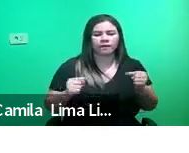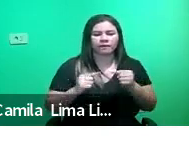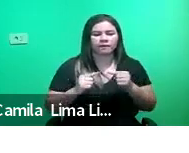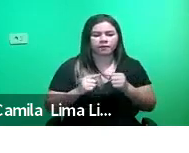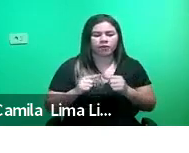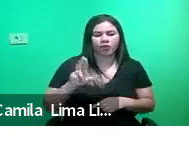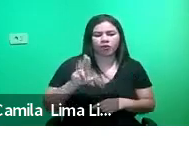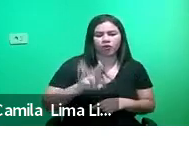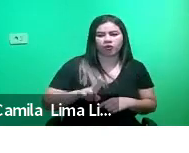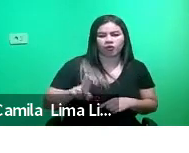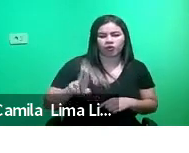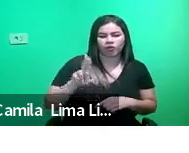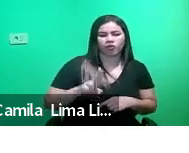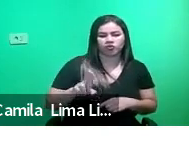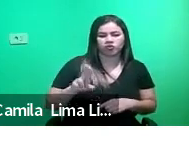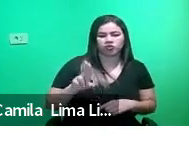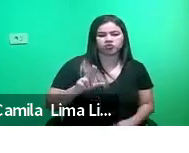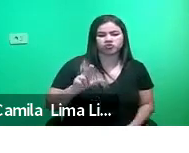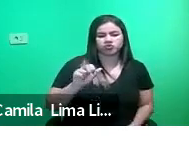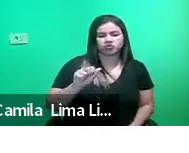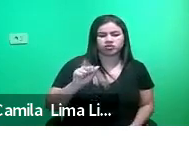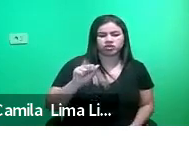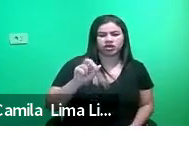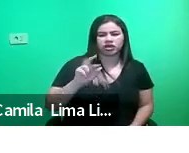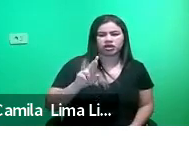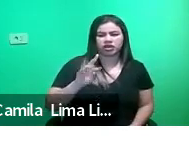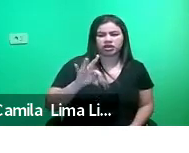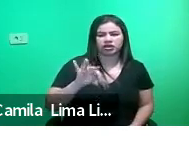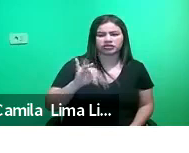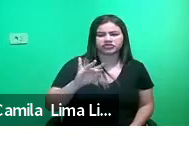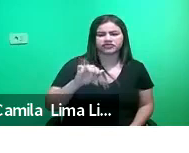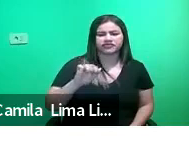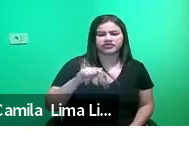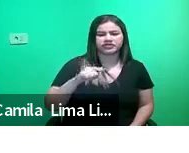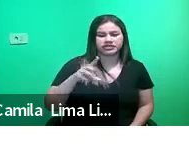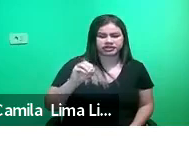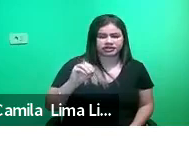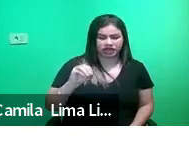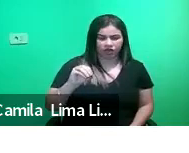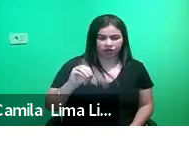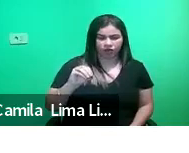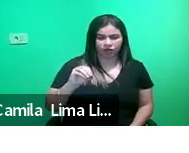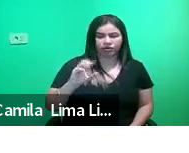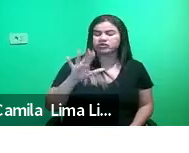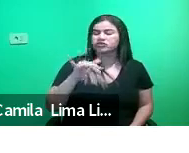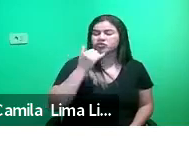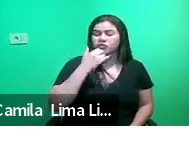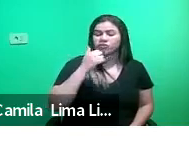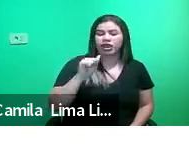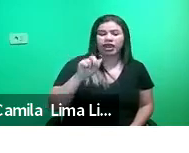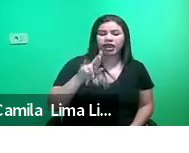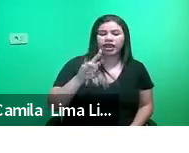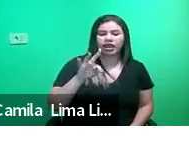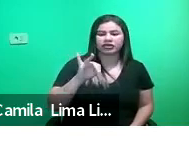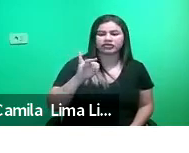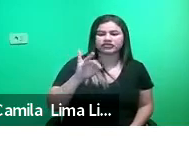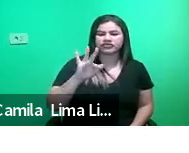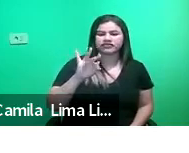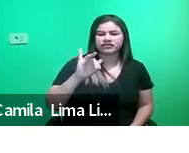controlling one's own controlling one's own reactions also serves as a serves as a basis for the new form of deterministic behavior form of deterministic behavior. The distinct